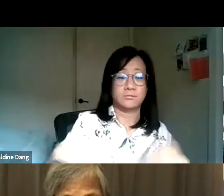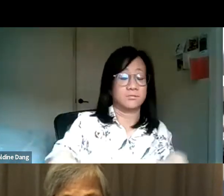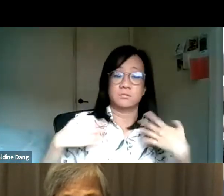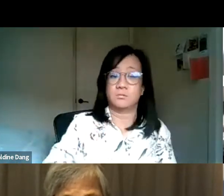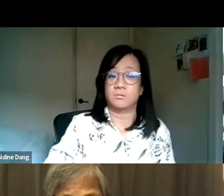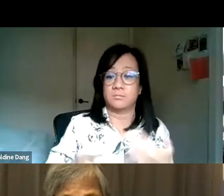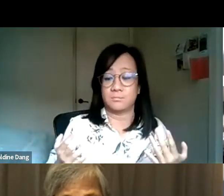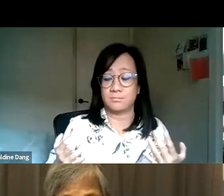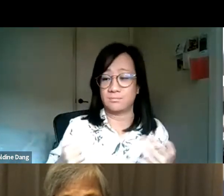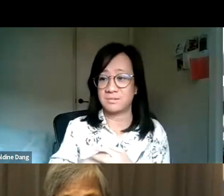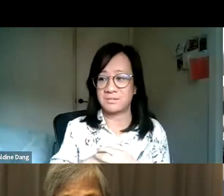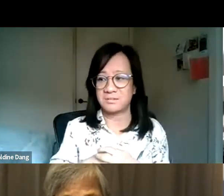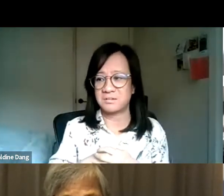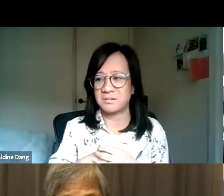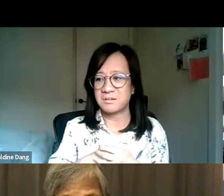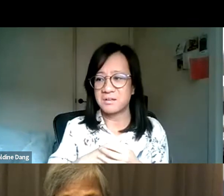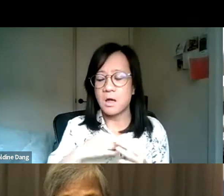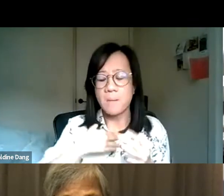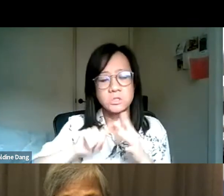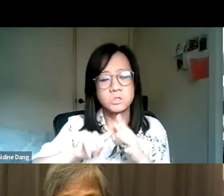even had learned in college.